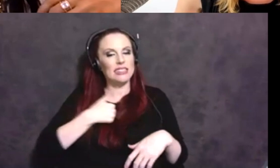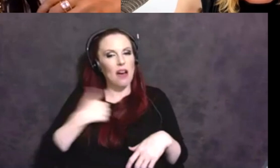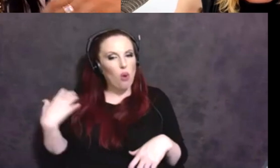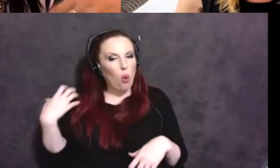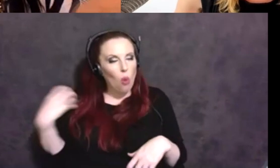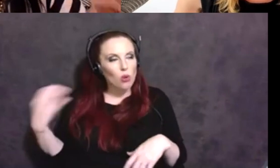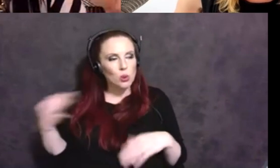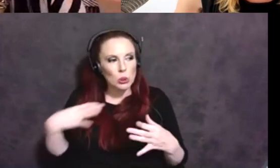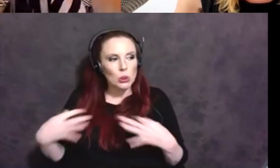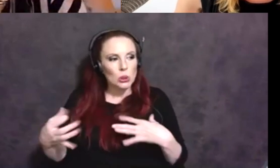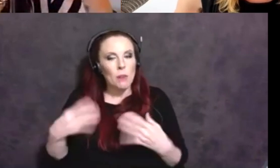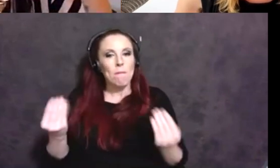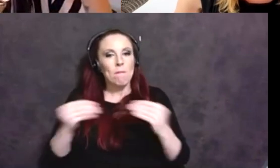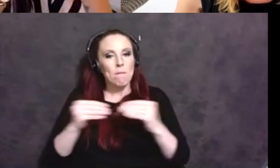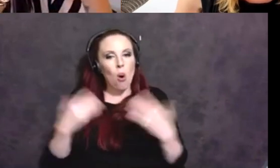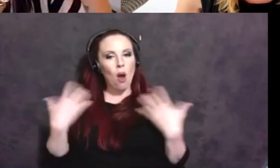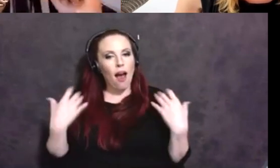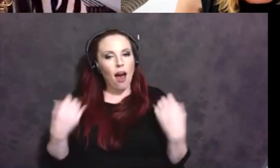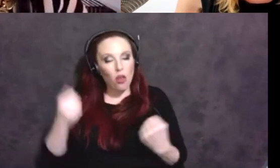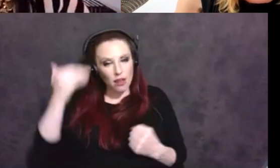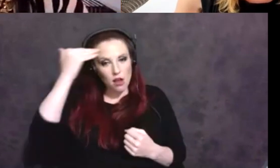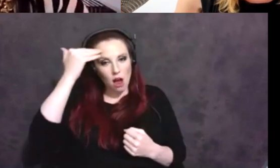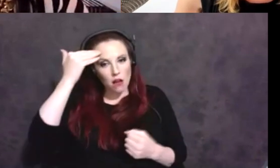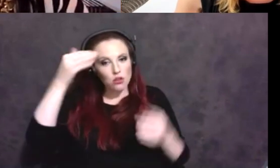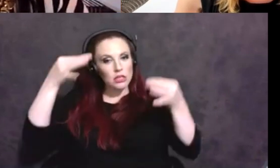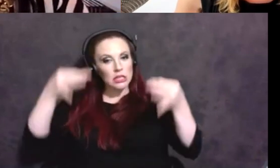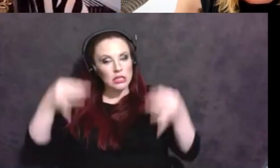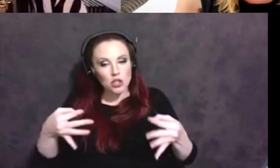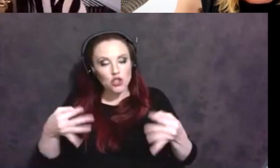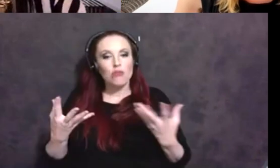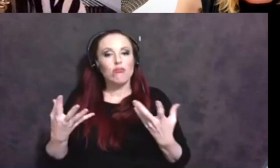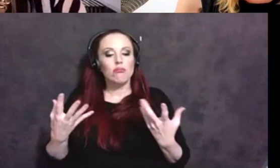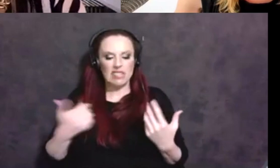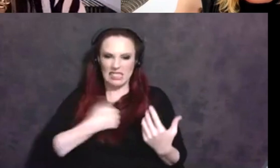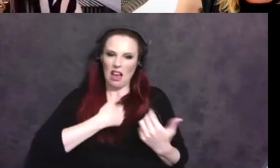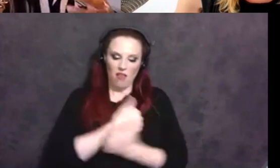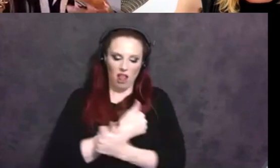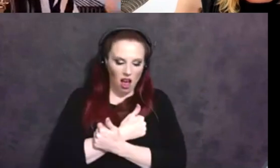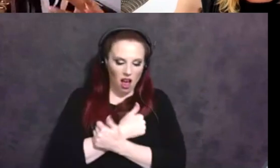negative narrative, hearing bias behavior, interrupting our bias behavior, engaging in